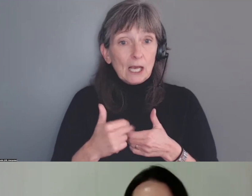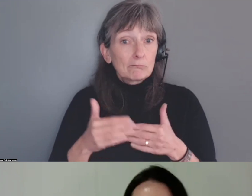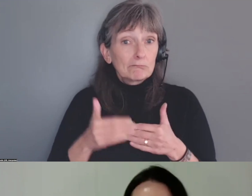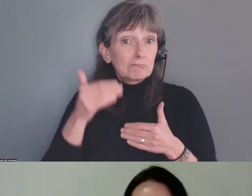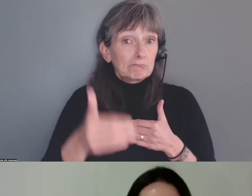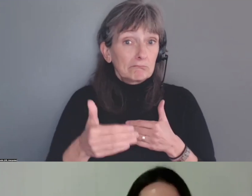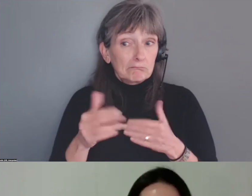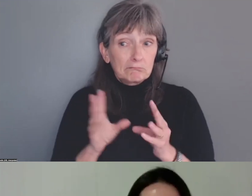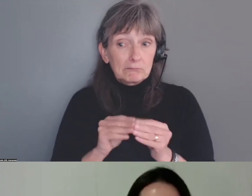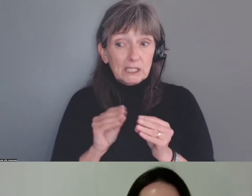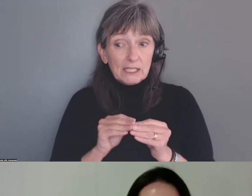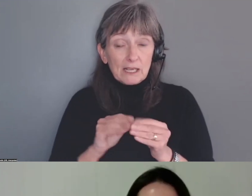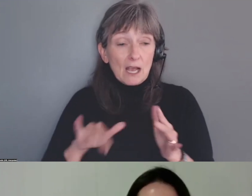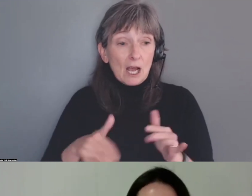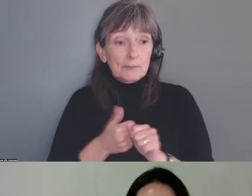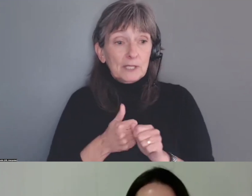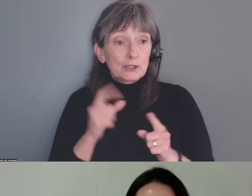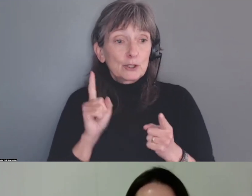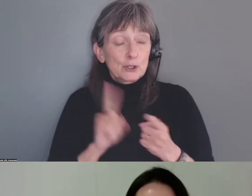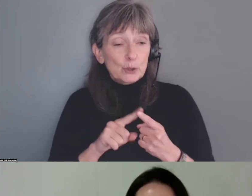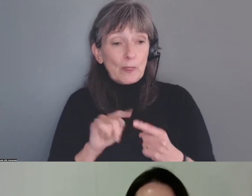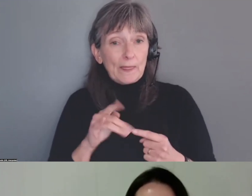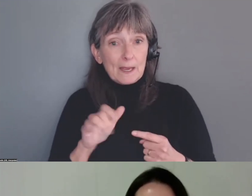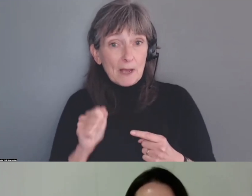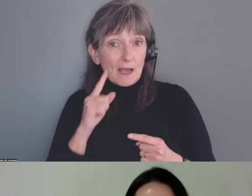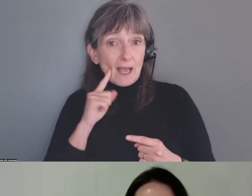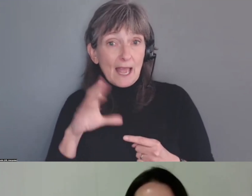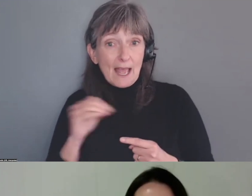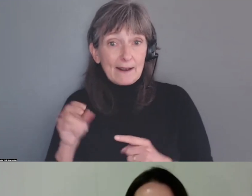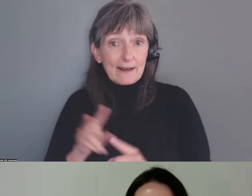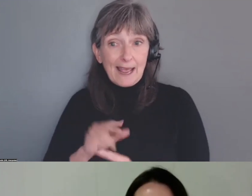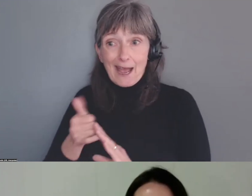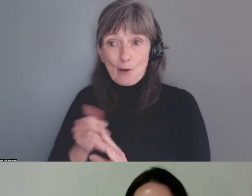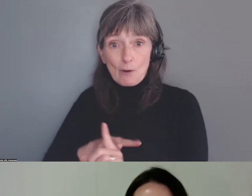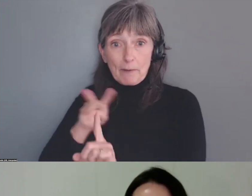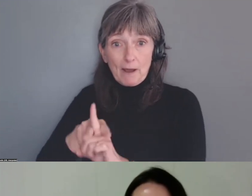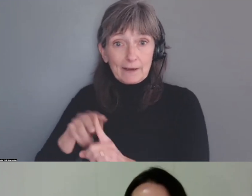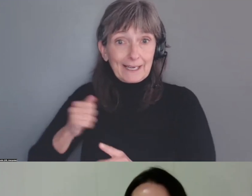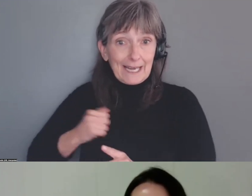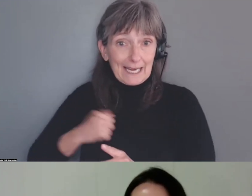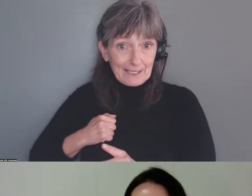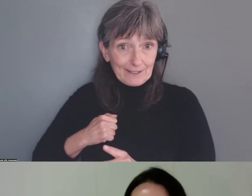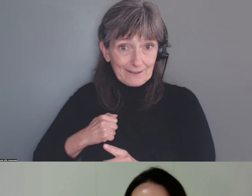"Updates to FEMA and their applications to the Canadian market," which is scheduled for November